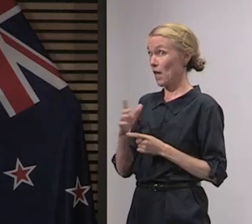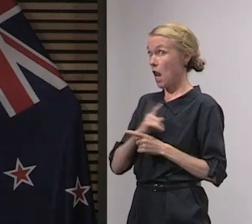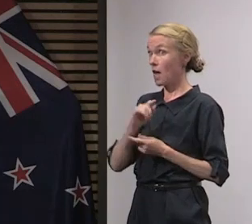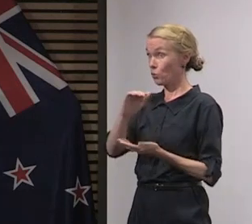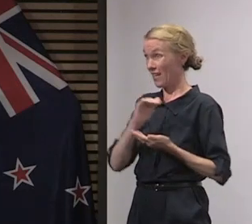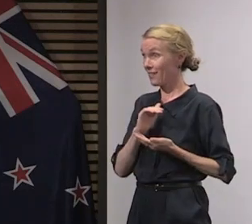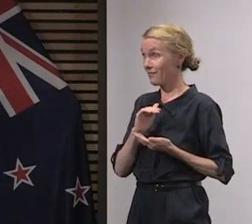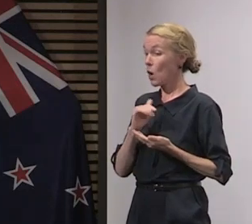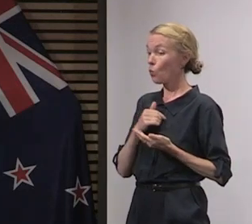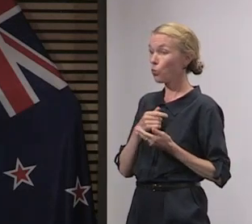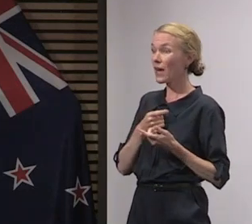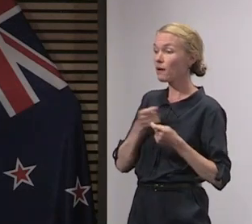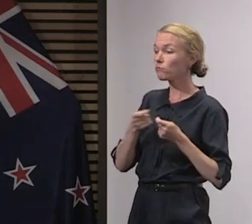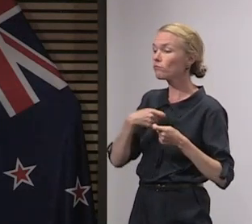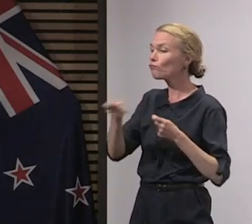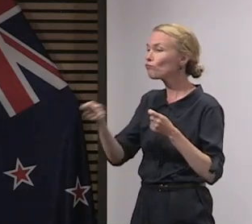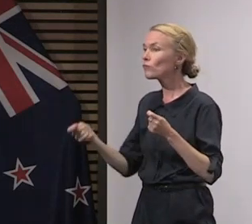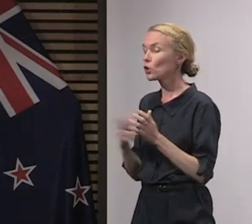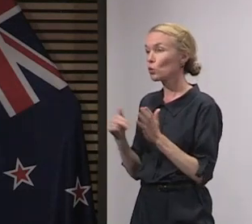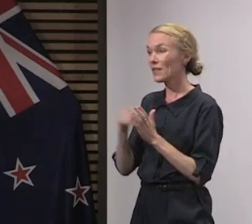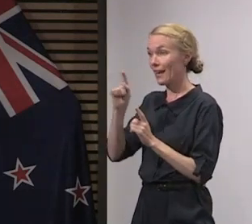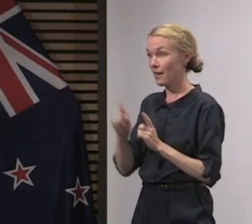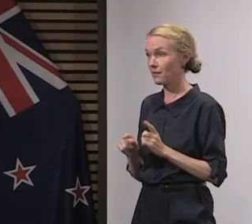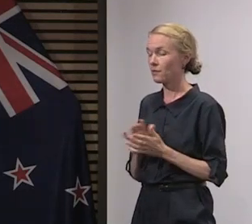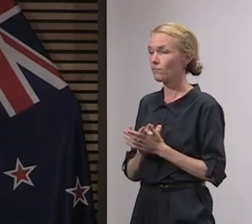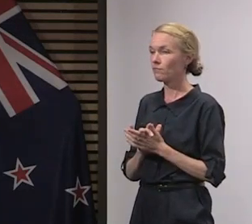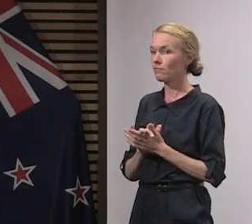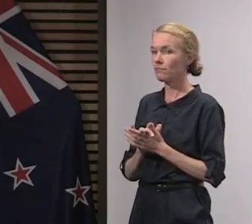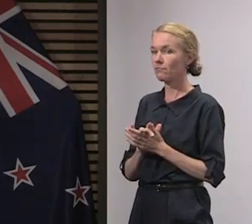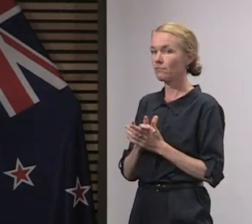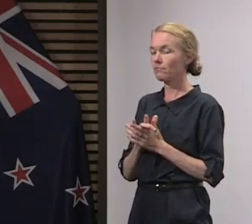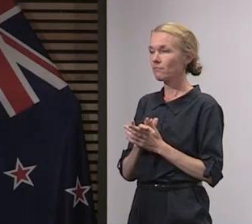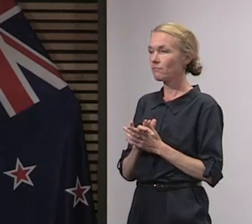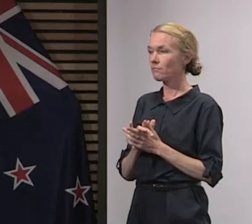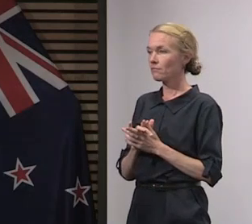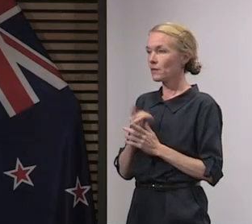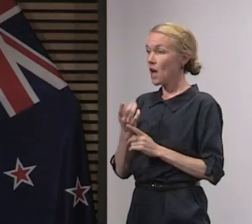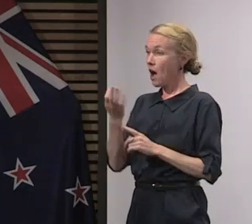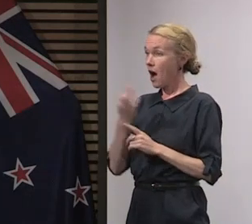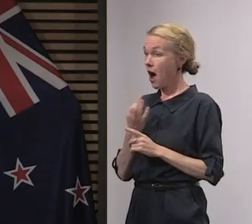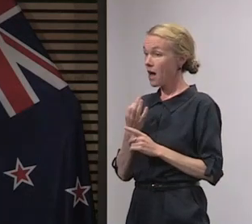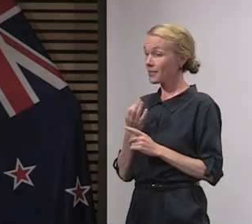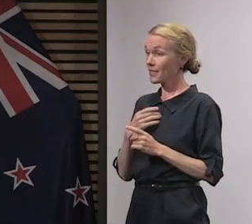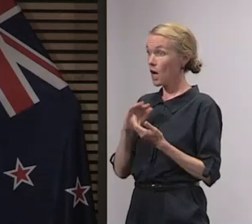understanding is it is very good. We received another 100,000 swabs last week so we